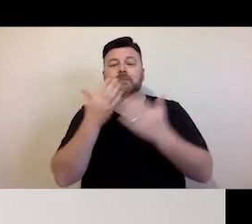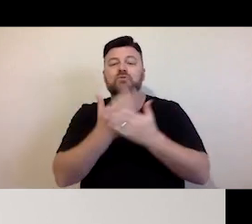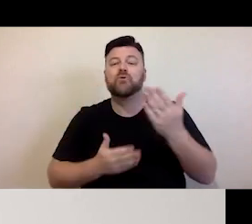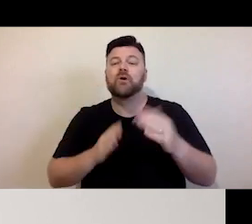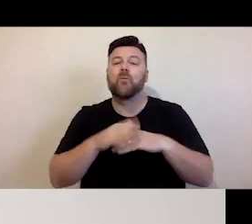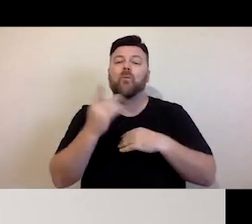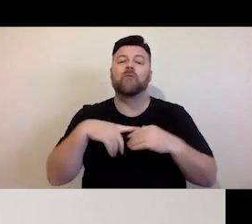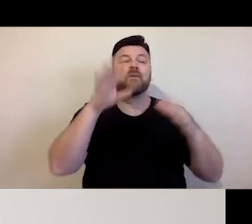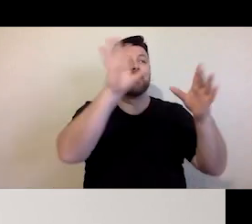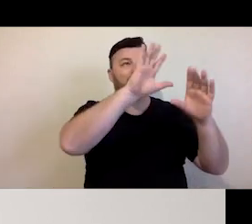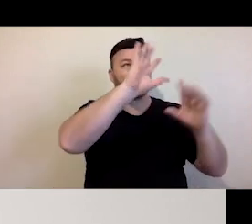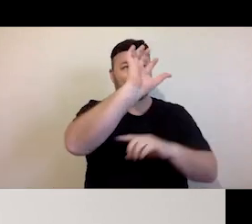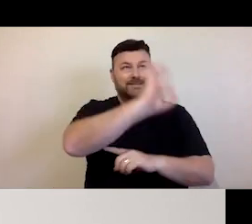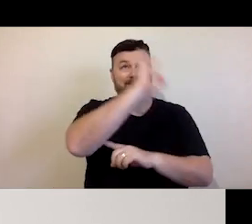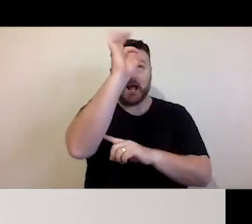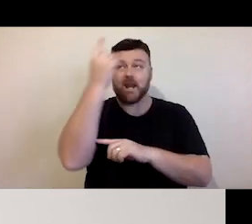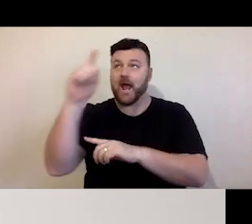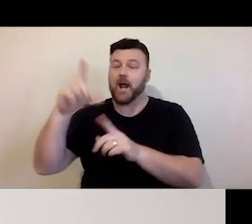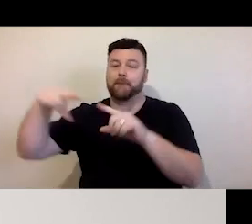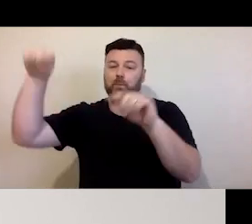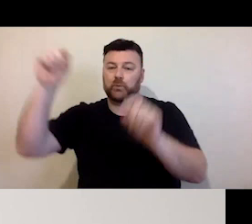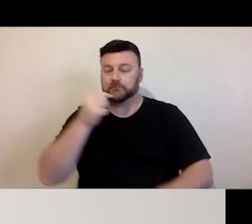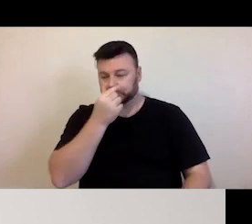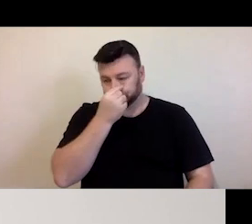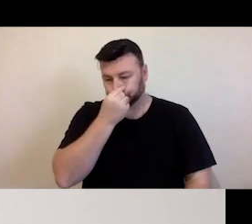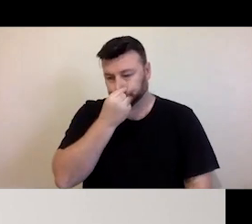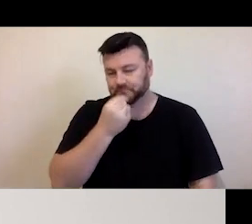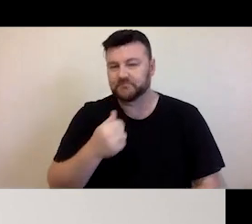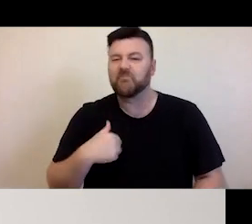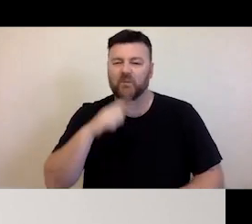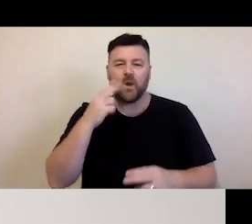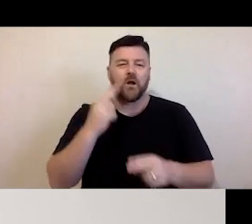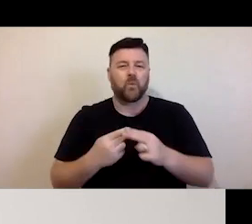So, I will - I will be quick with these ones.